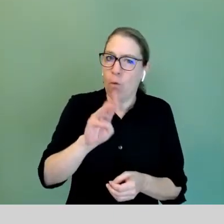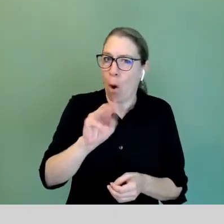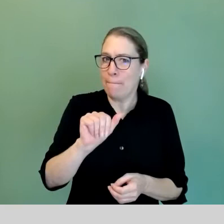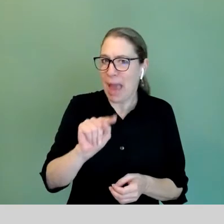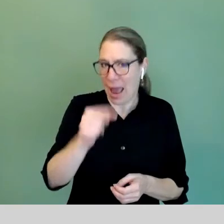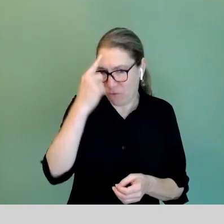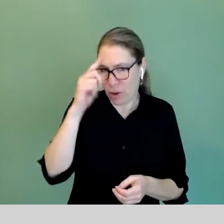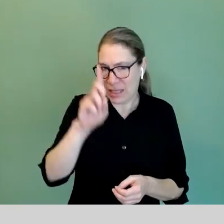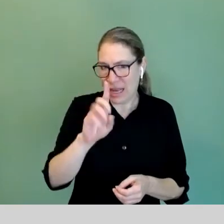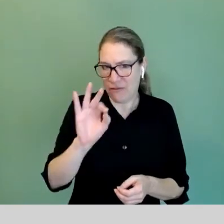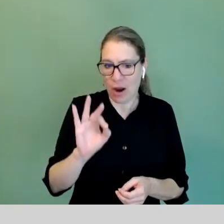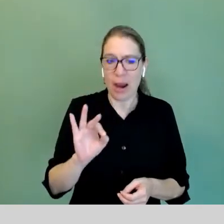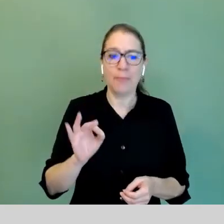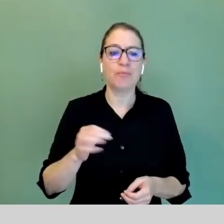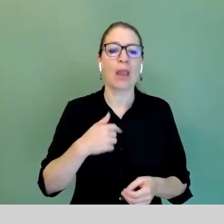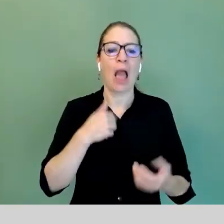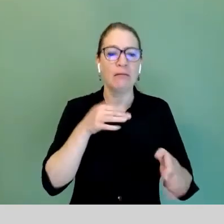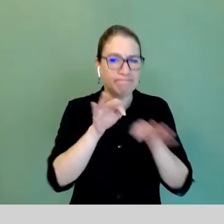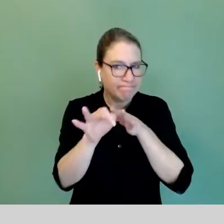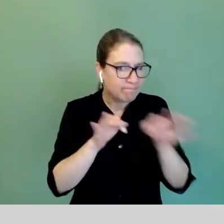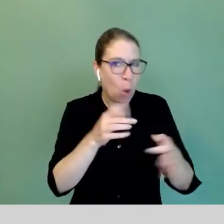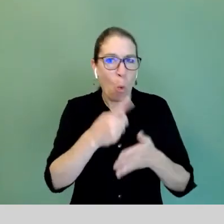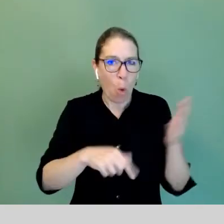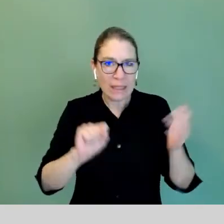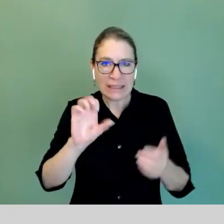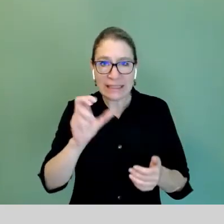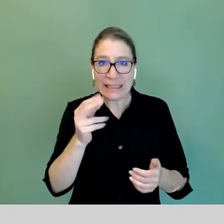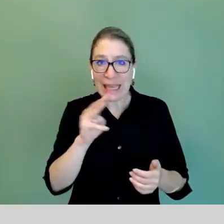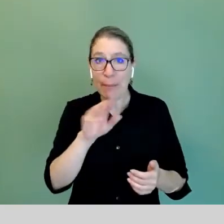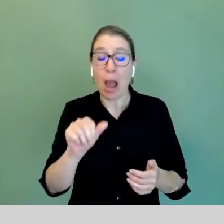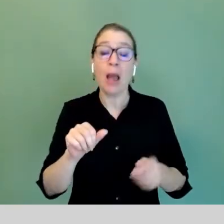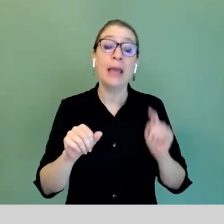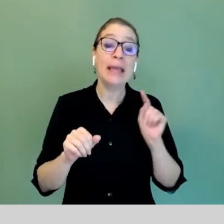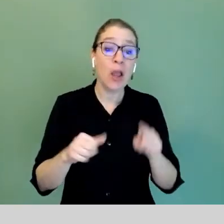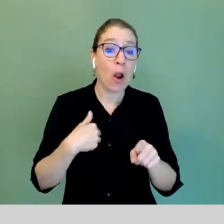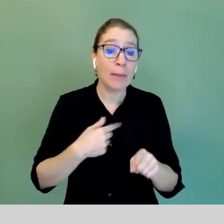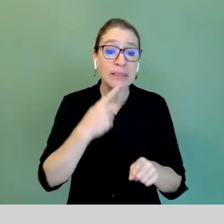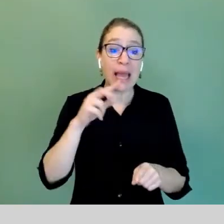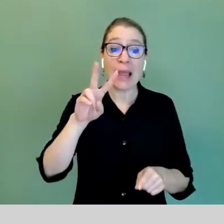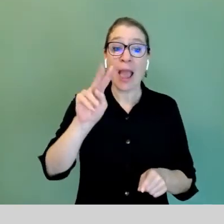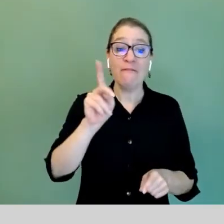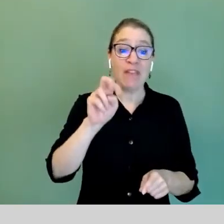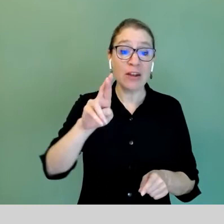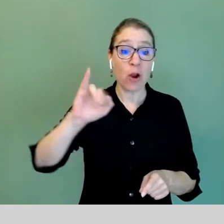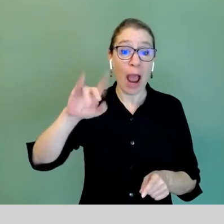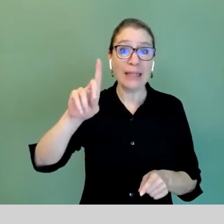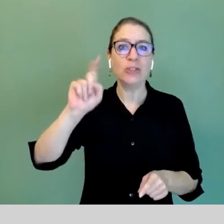I'm specifying my schema. In this case, I'm saying the vendor_id column should be all integers,